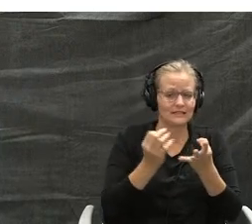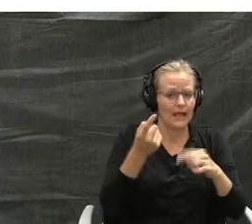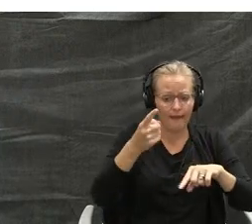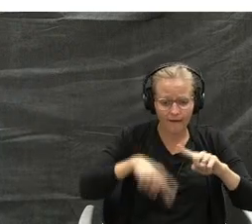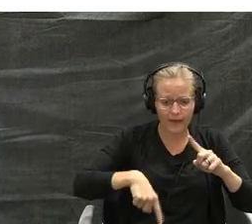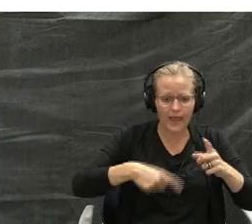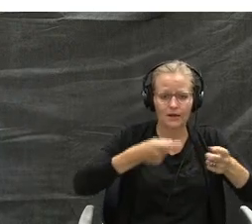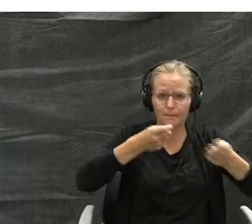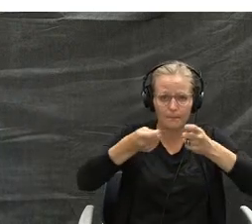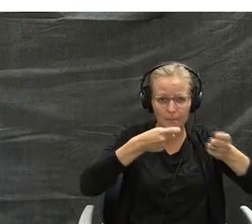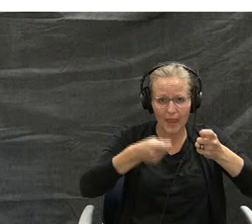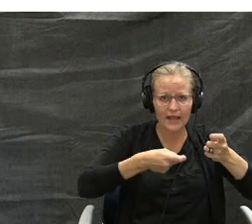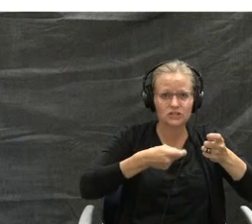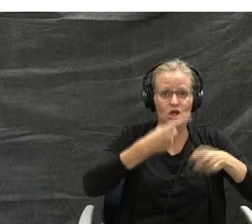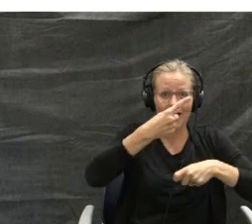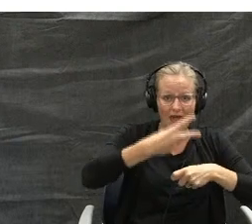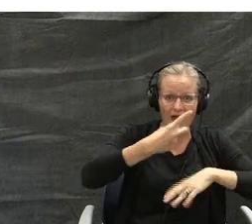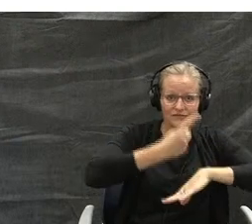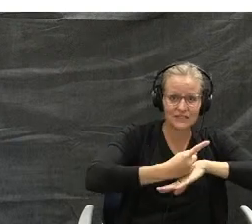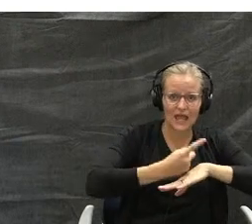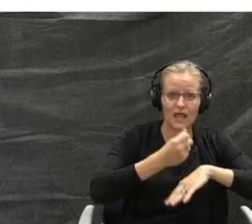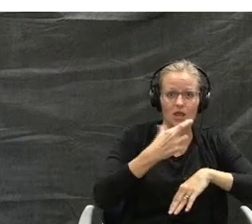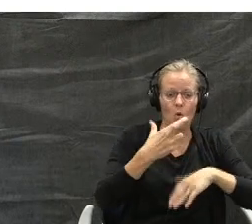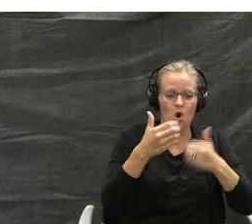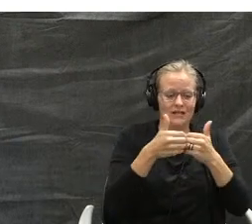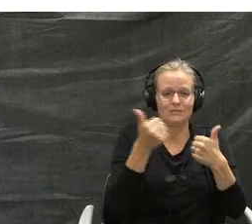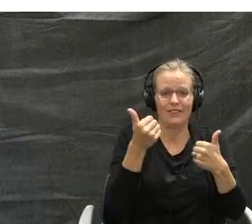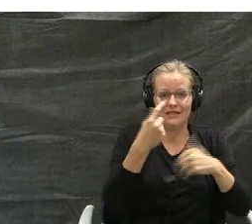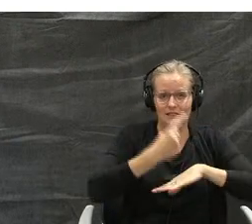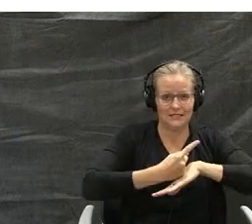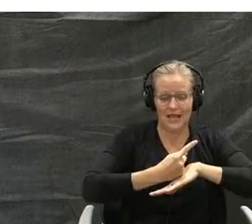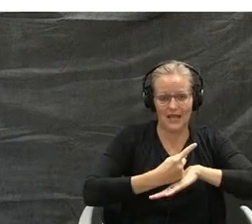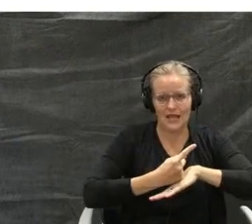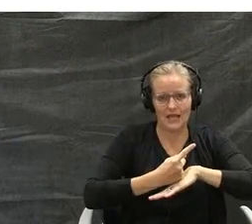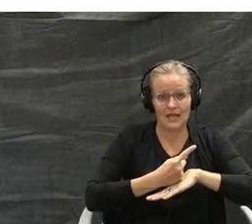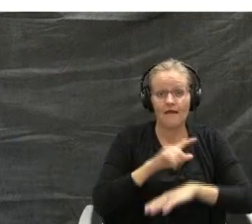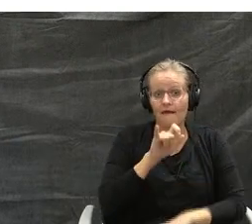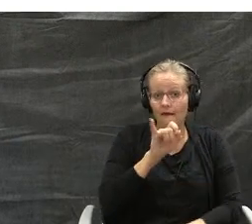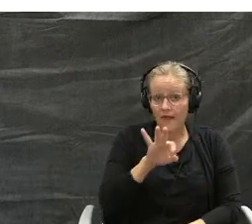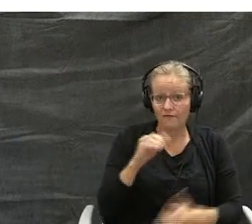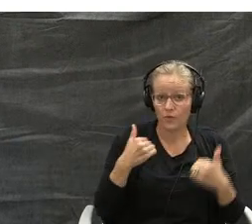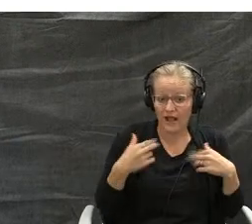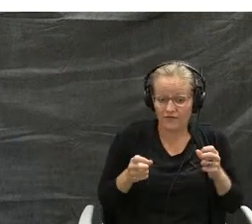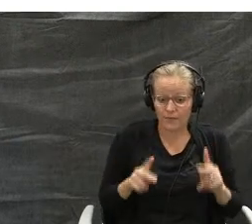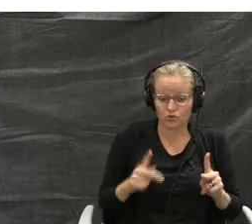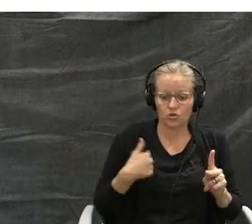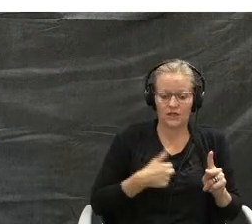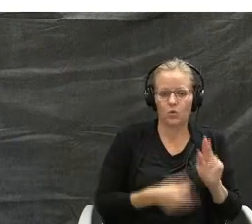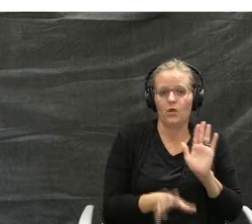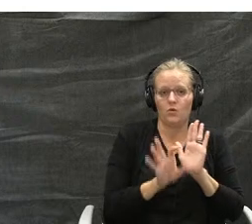and transportation needs. Given the opportunity we will choose for our daughter to be in school in person. The available option